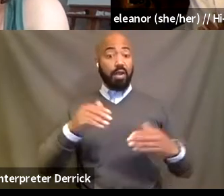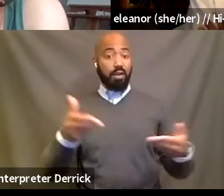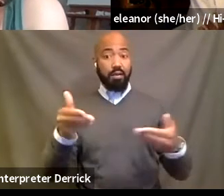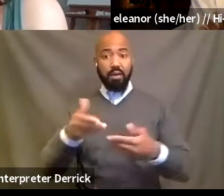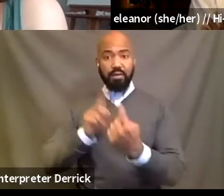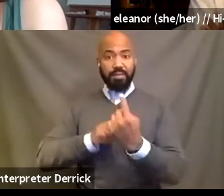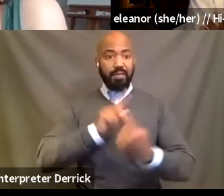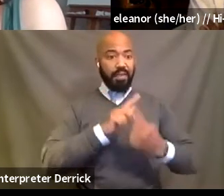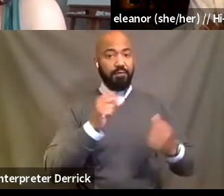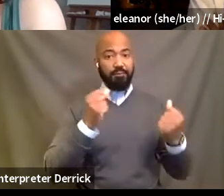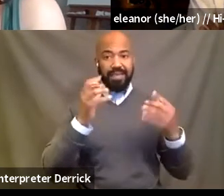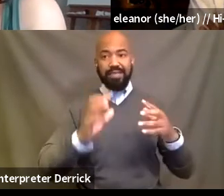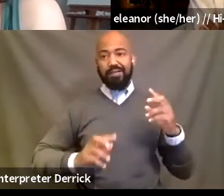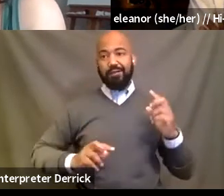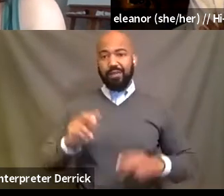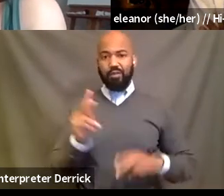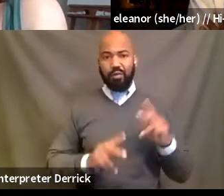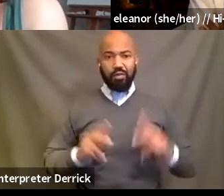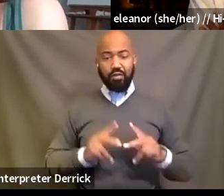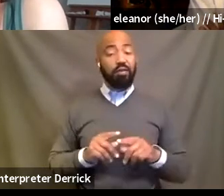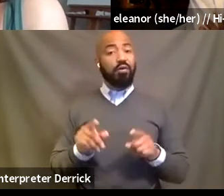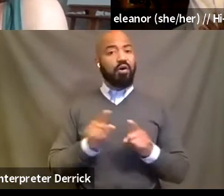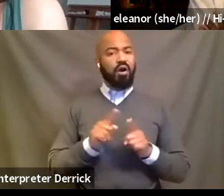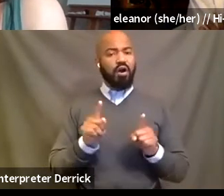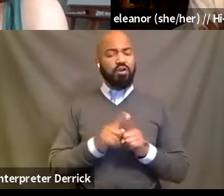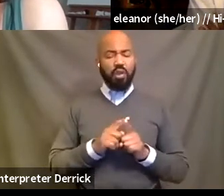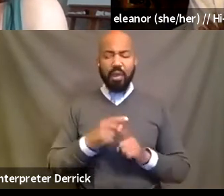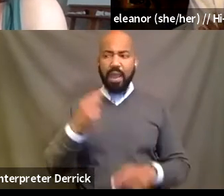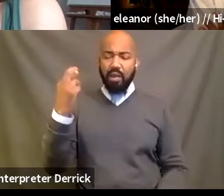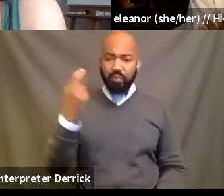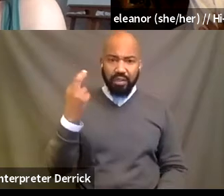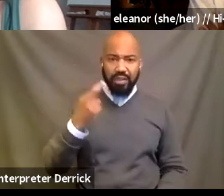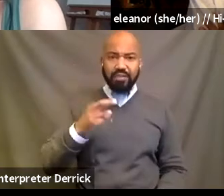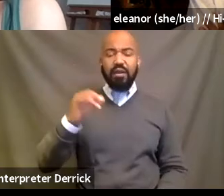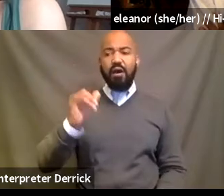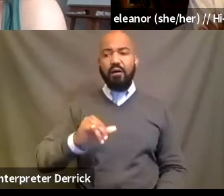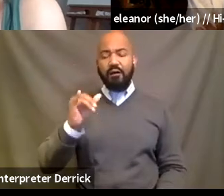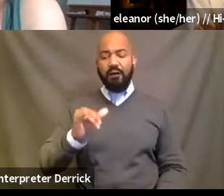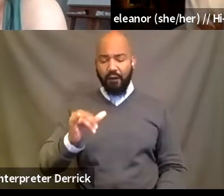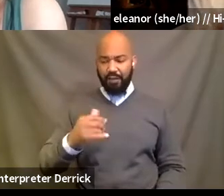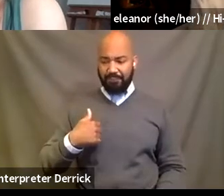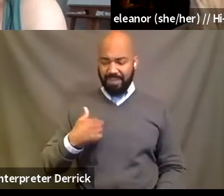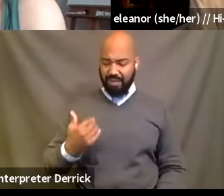x (they/themme): And then i'll just say Benjamin that comment about my contribution to the xen.